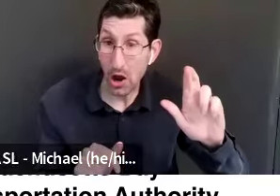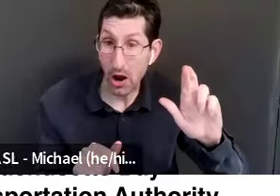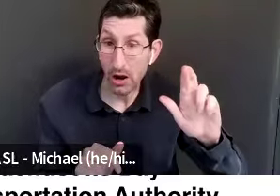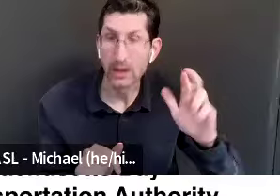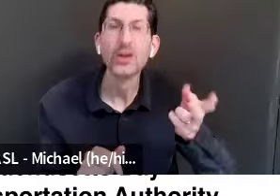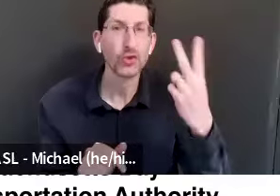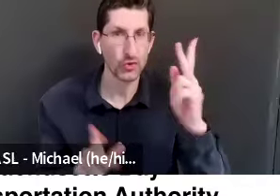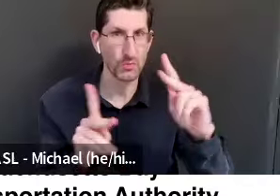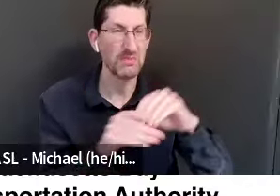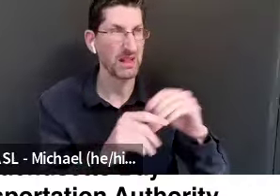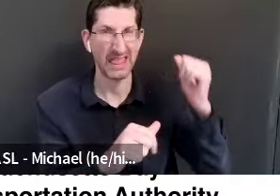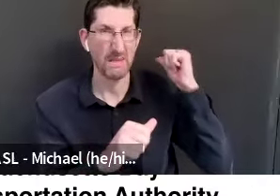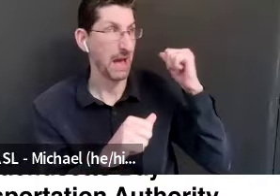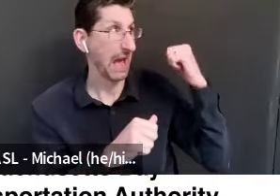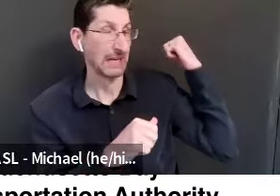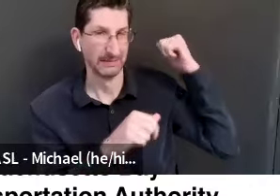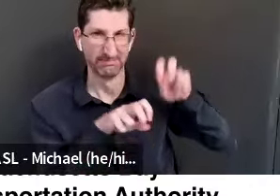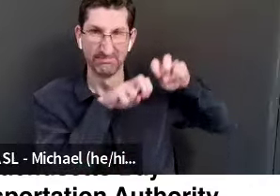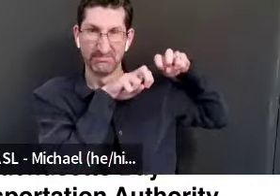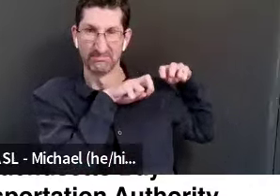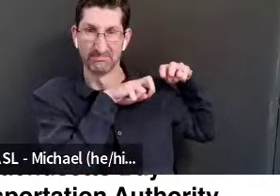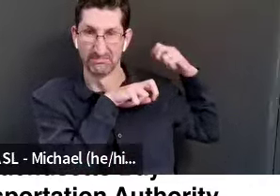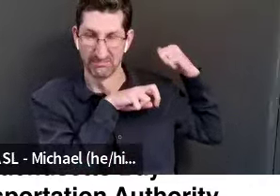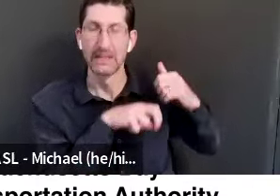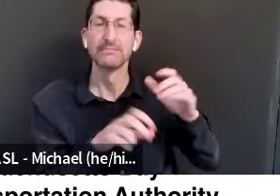CERTIFIED? WE HAVE TWO FOLKS IN THE BACK OF